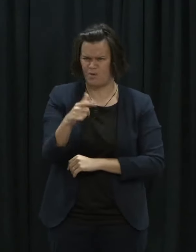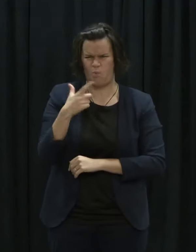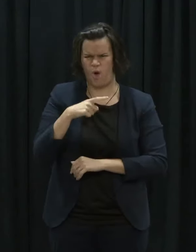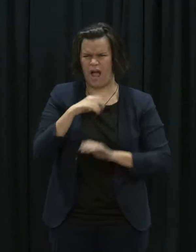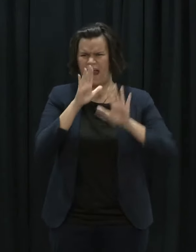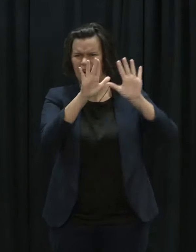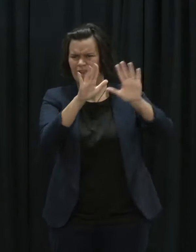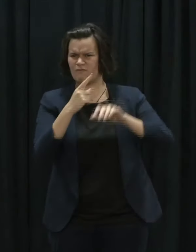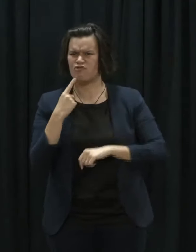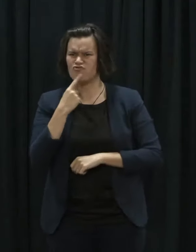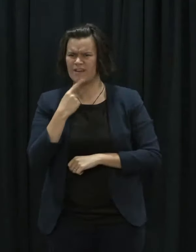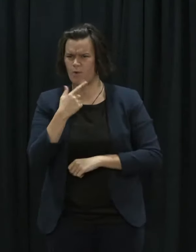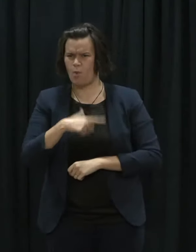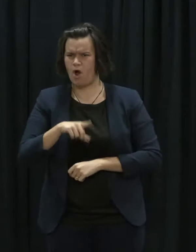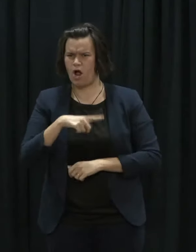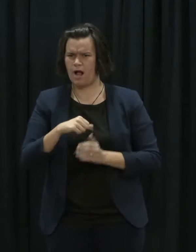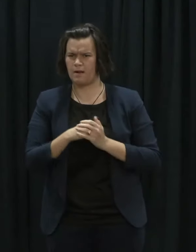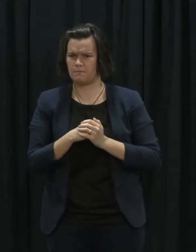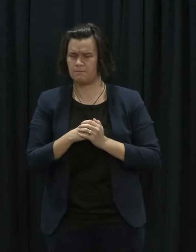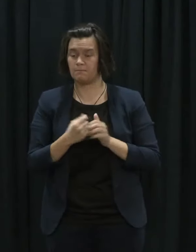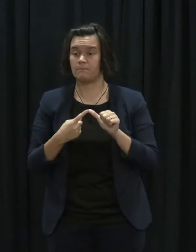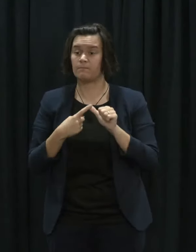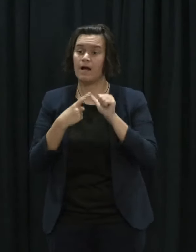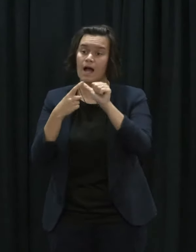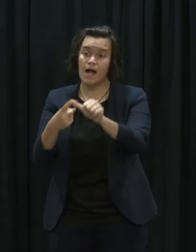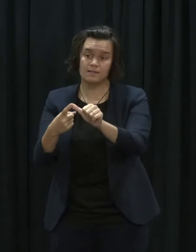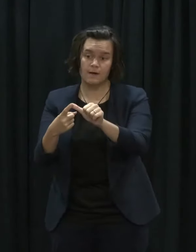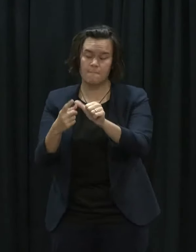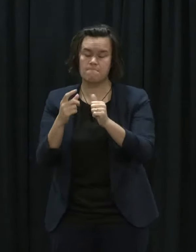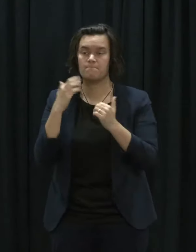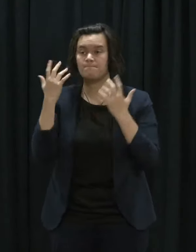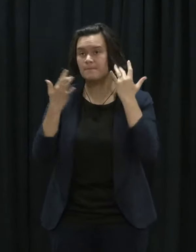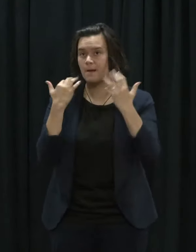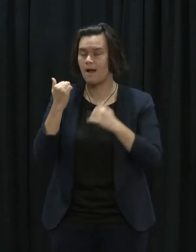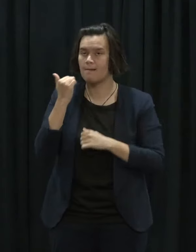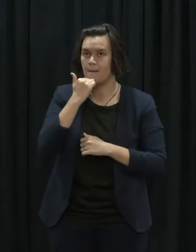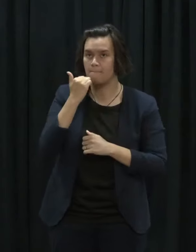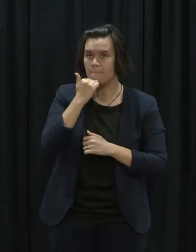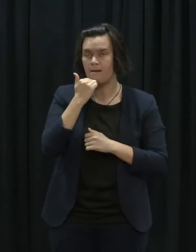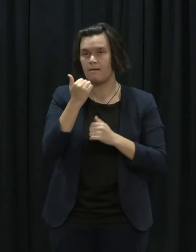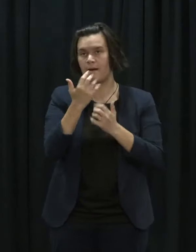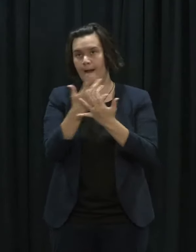me they should be on track to reach 87%. Isn't it really high and is it